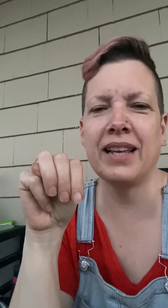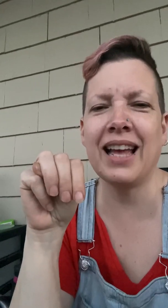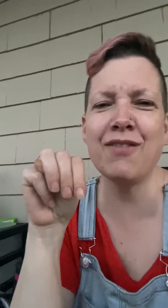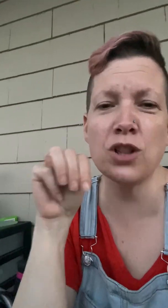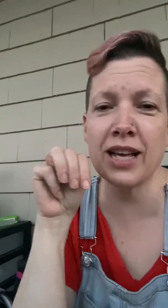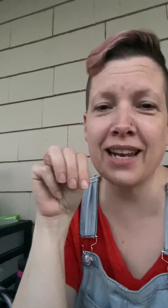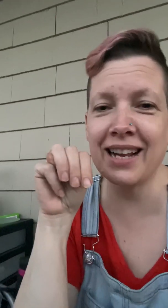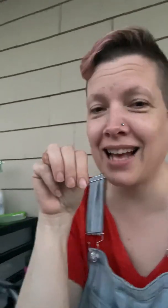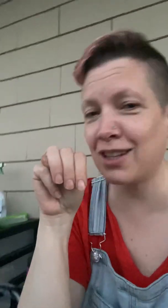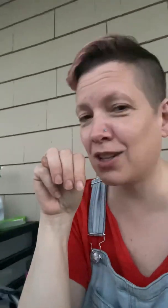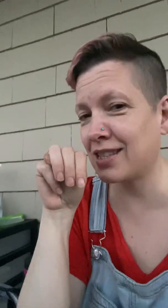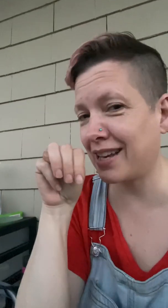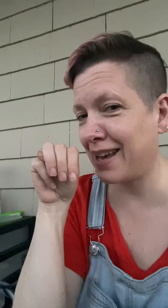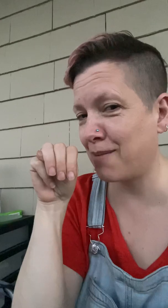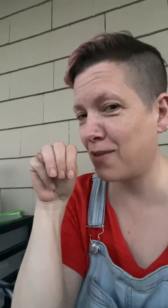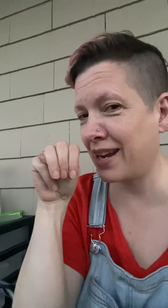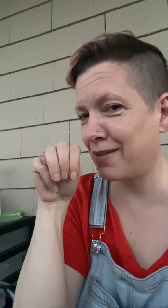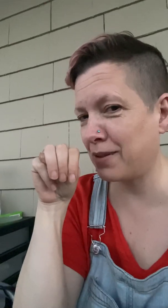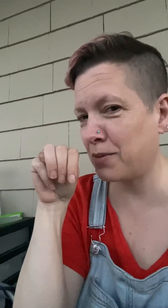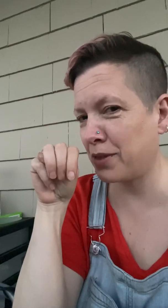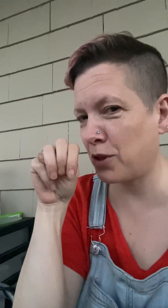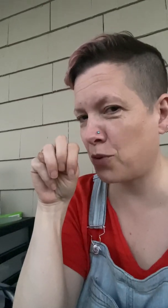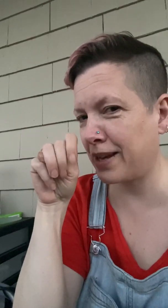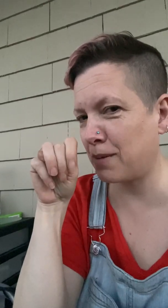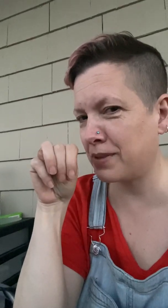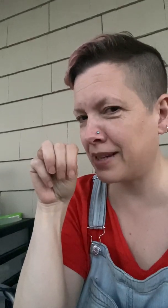And if you look at it, it kind of looks like an M right? With the three humps there?